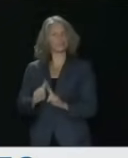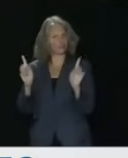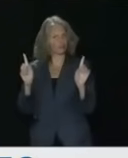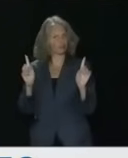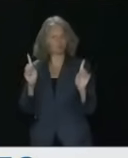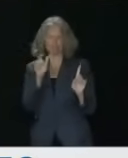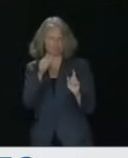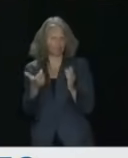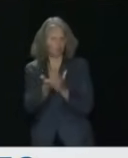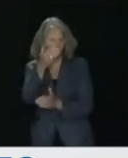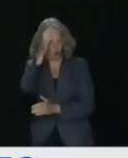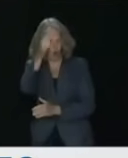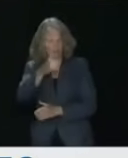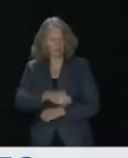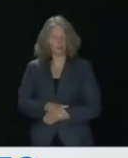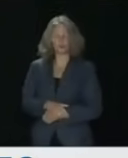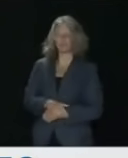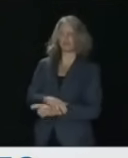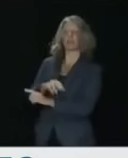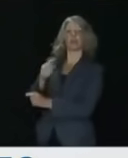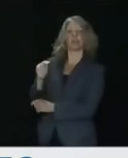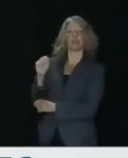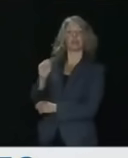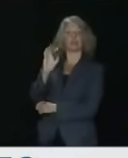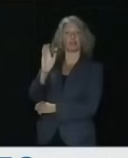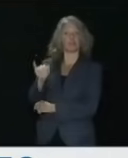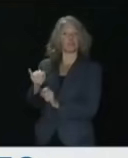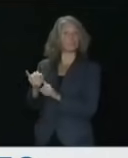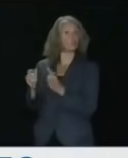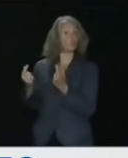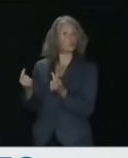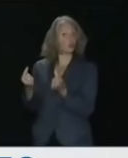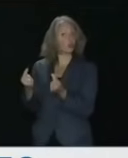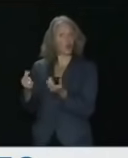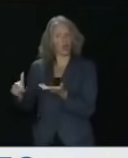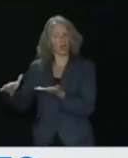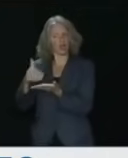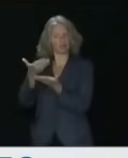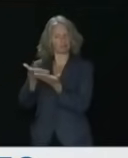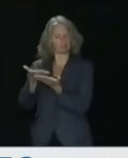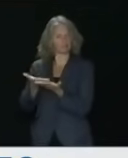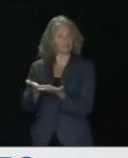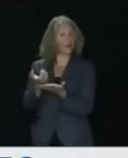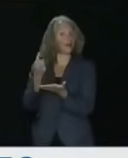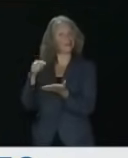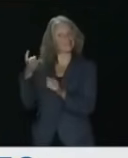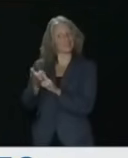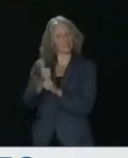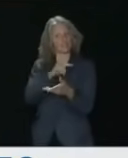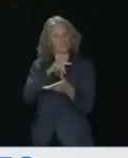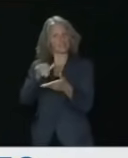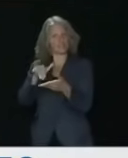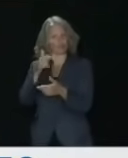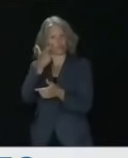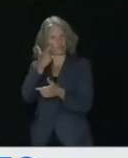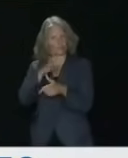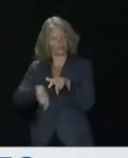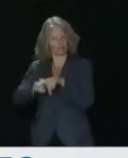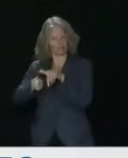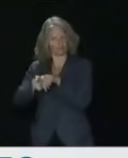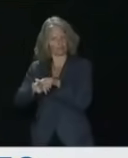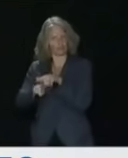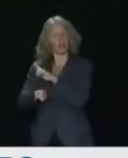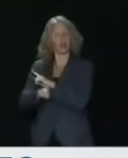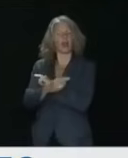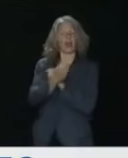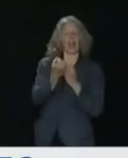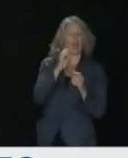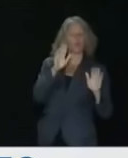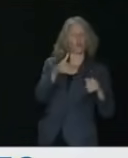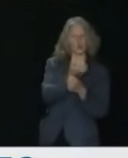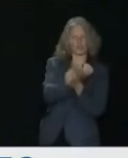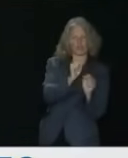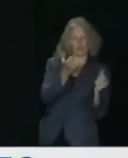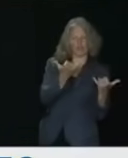UNUSUAL THING TO DO.